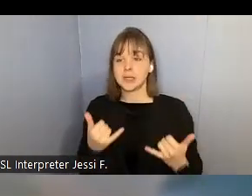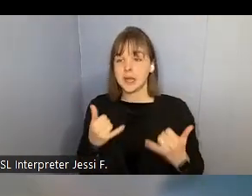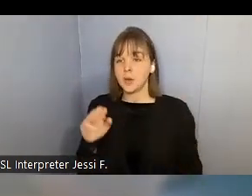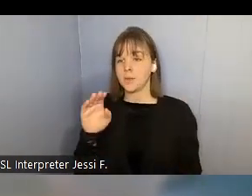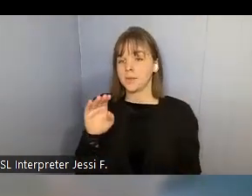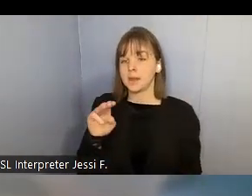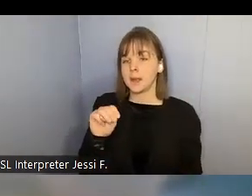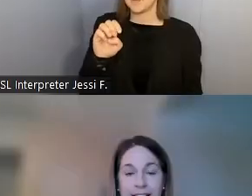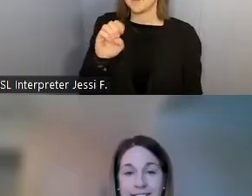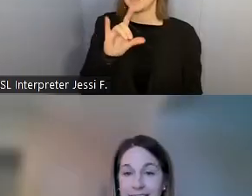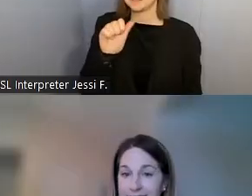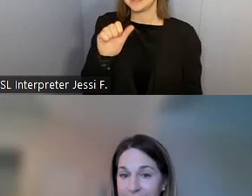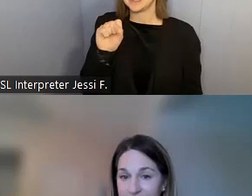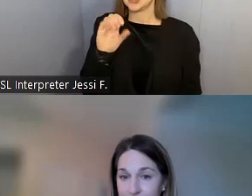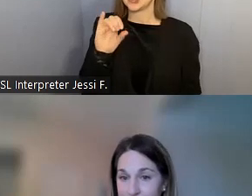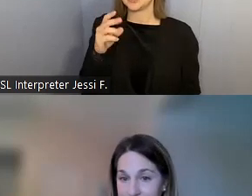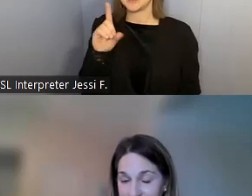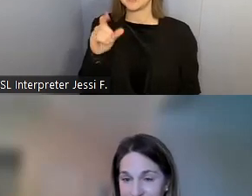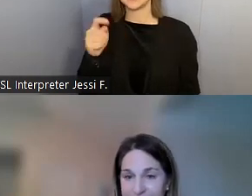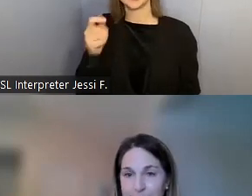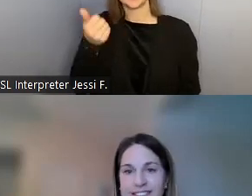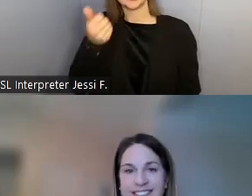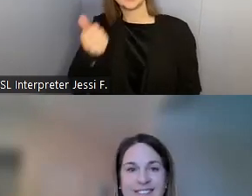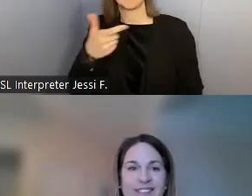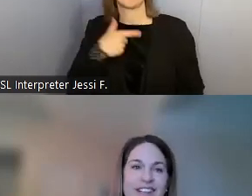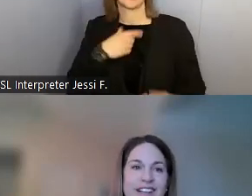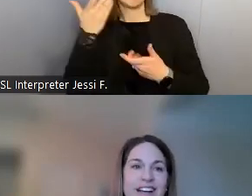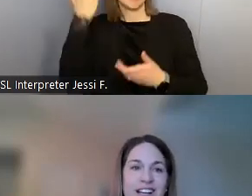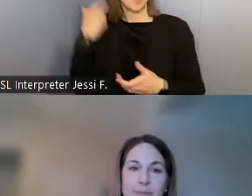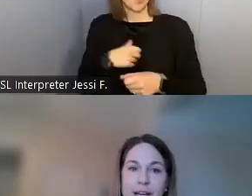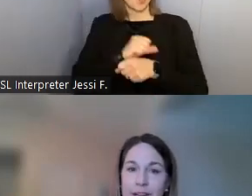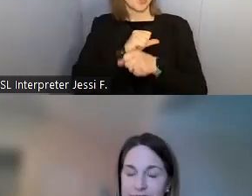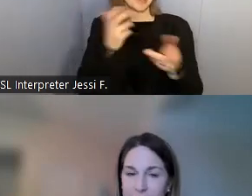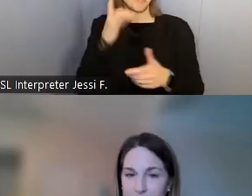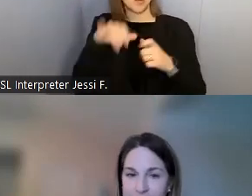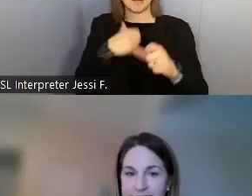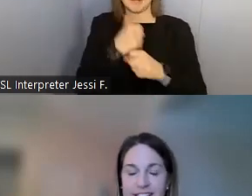In addition to being a past colleague here in Alumni Relations, Melissia is one of our alumni wellness coaches.